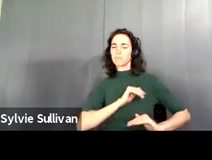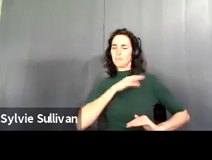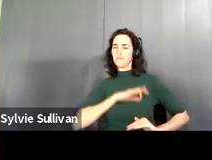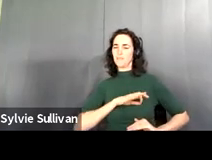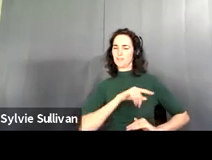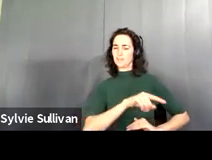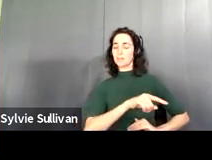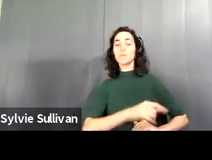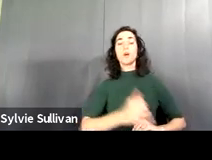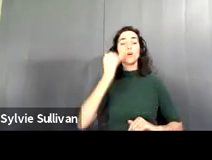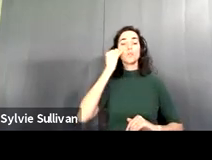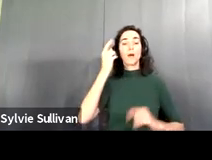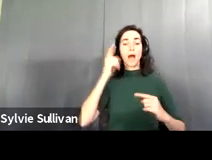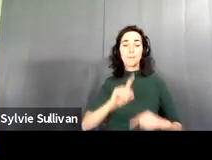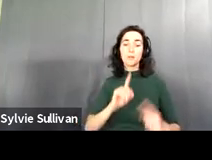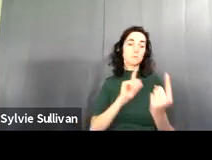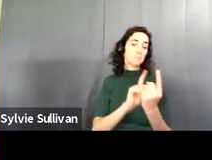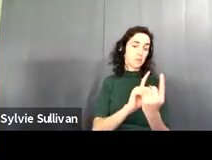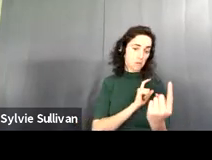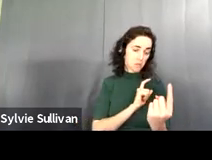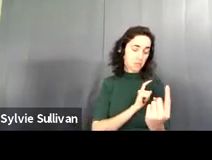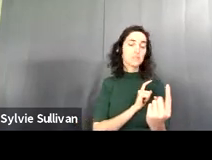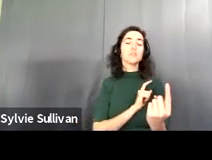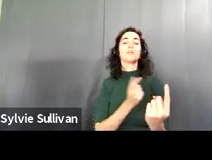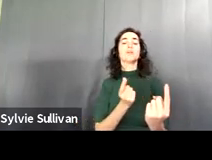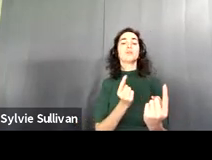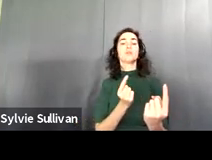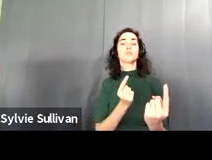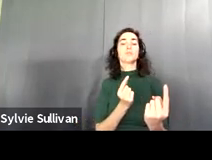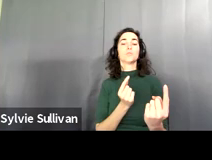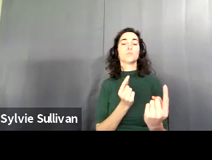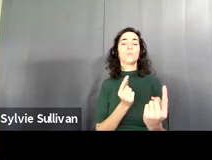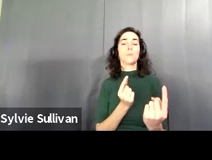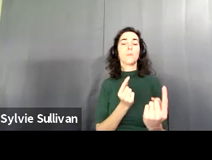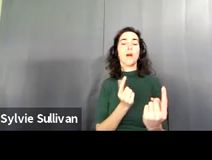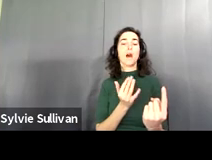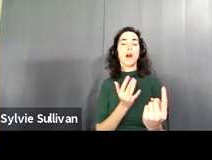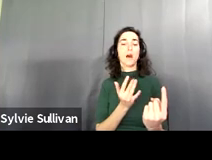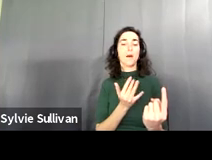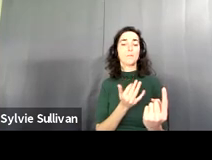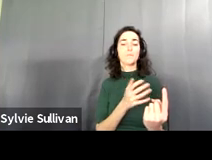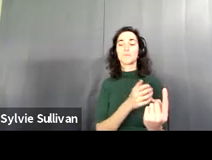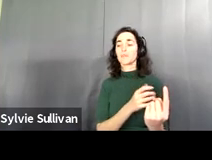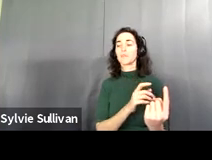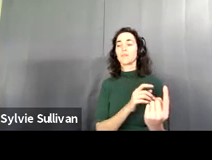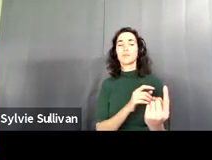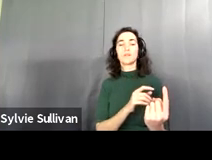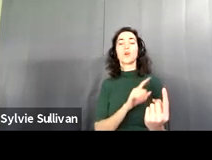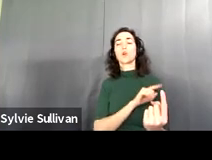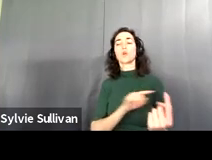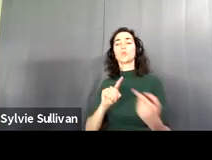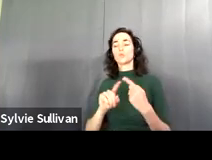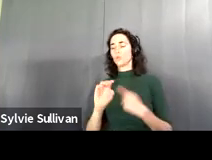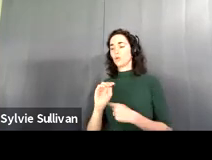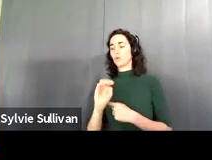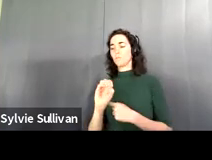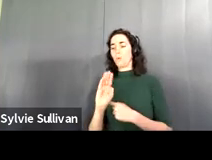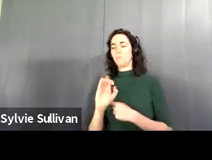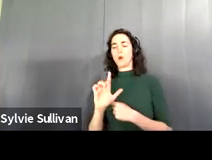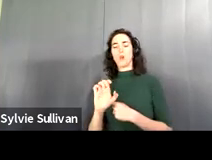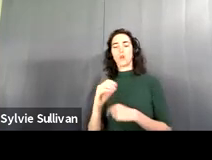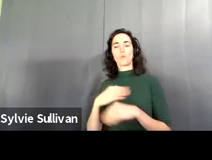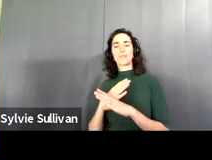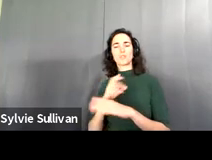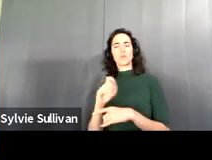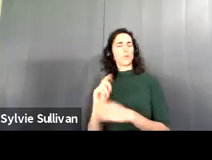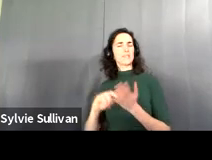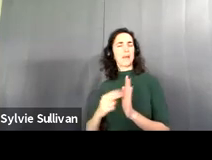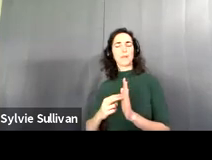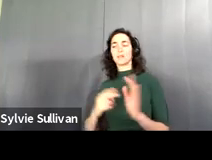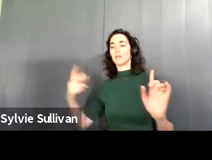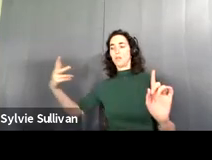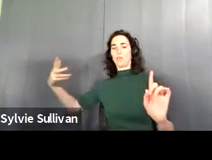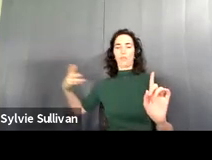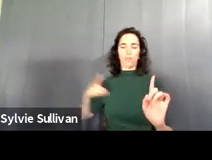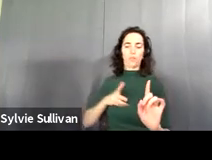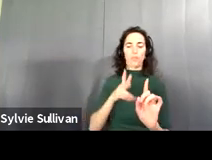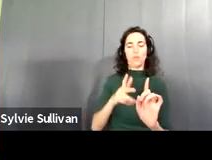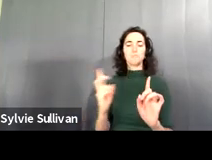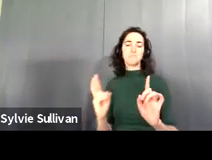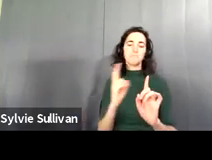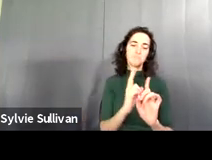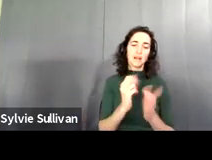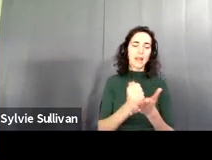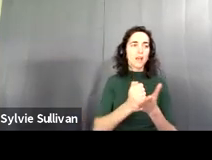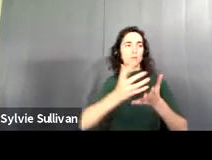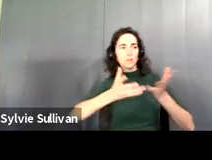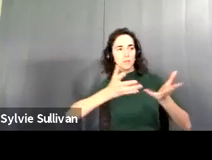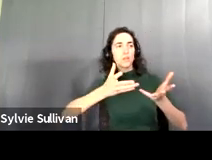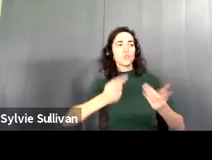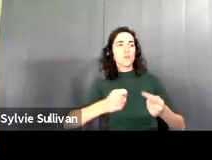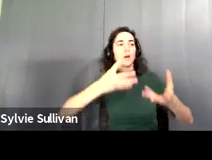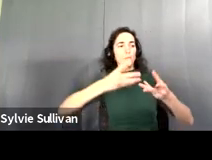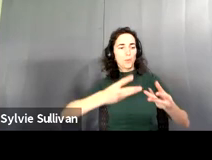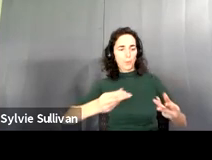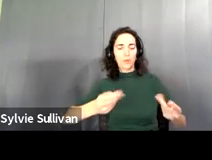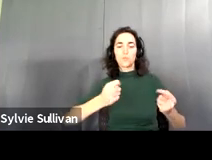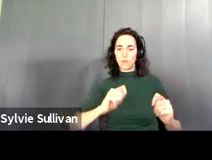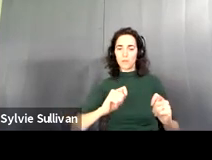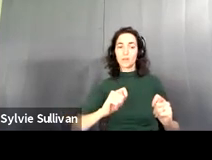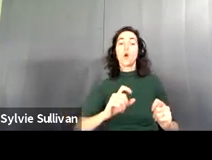So, if they do come in contact with law enforcement, they would go to either go through a mobile crisis unit, meaning that individuals have go out into the community and meet with them and try to stabilize the crisis there, or they will come straight